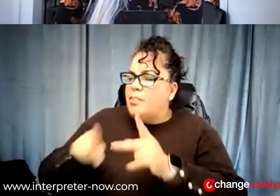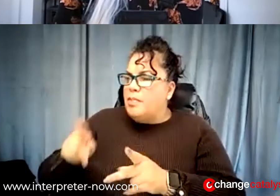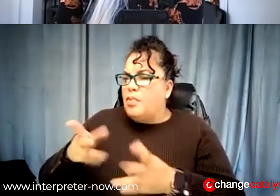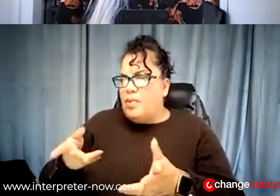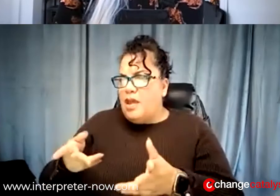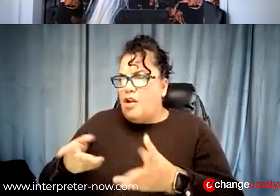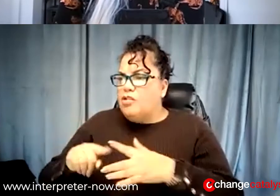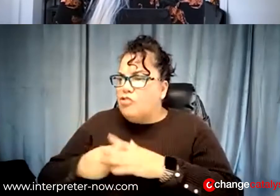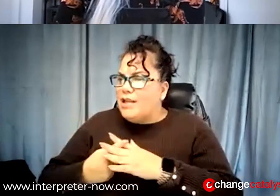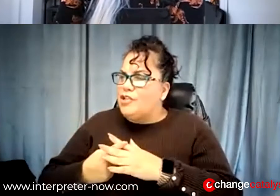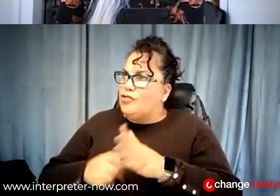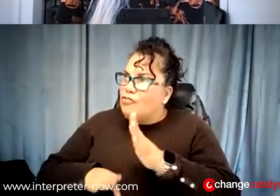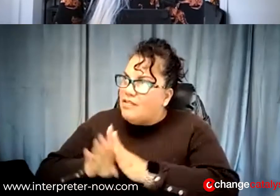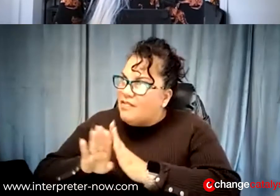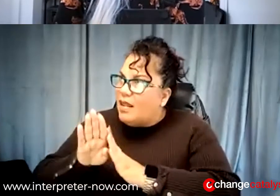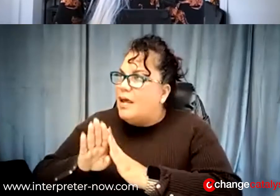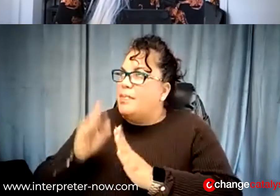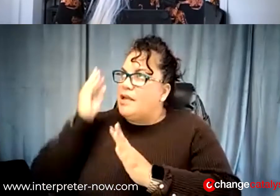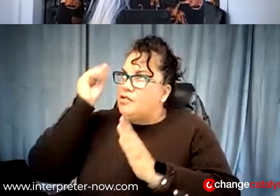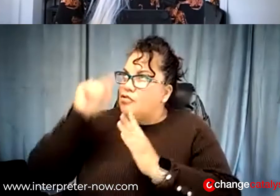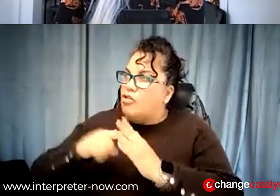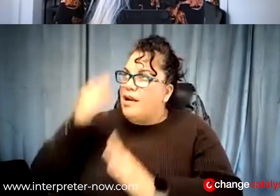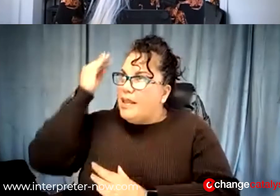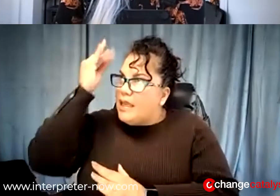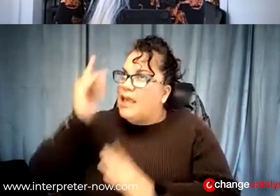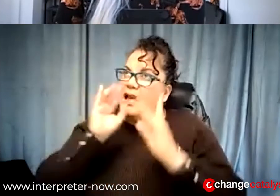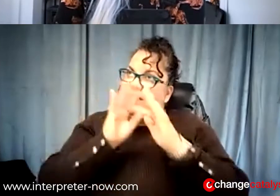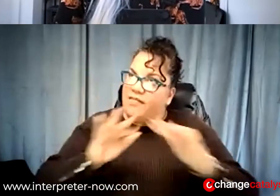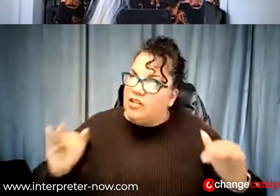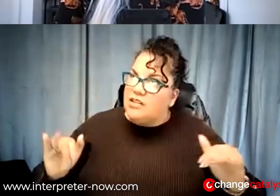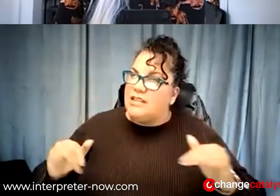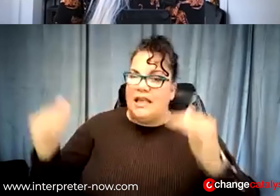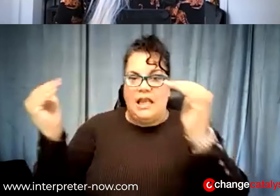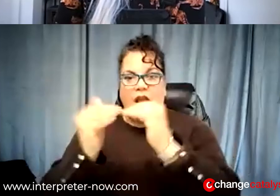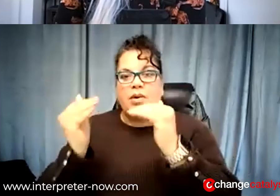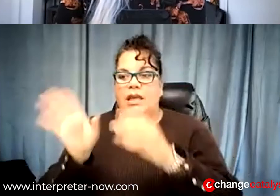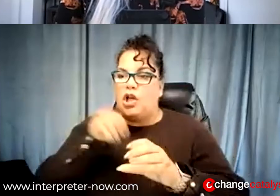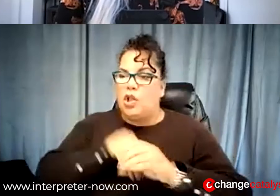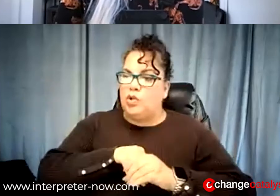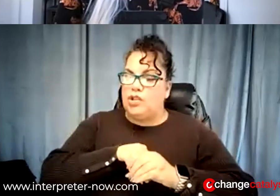thinking about diversity, equity, and inclusion and also empathy and allyship and building